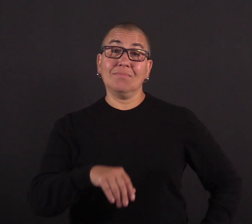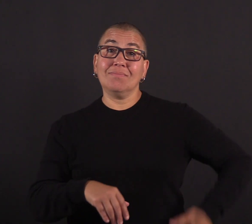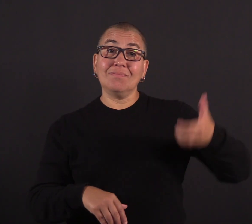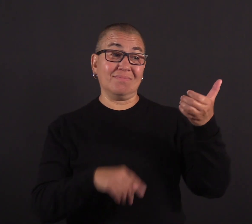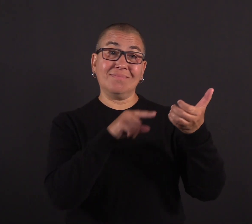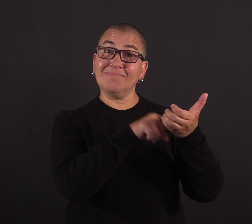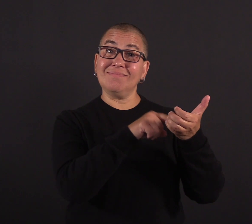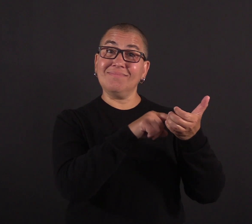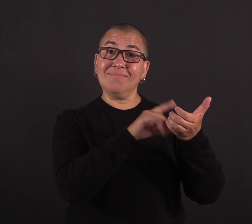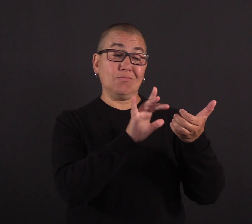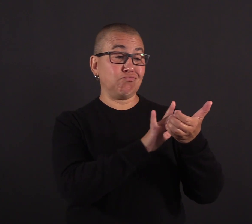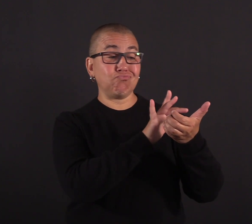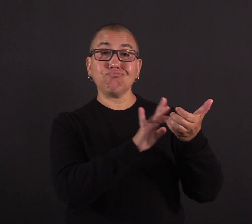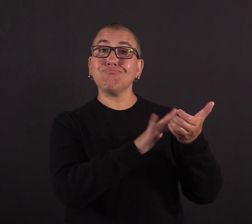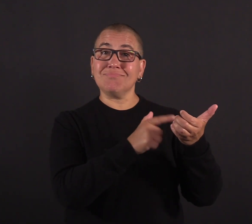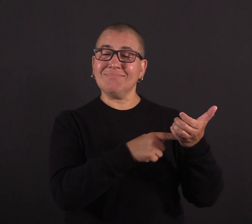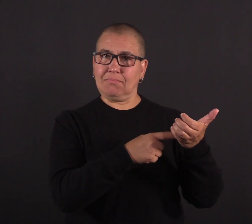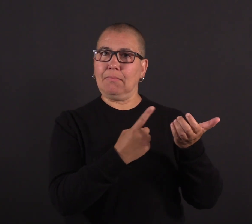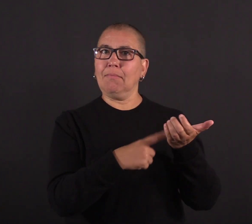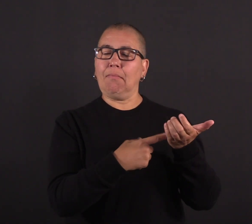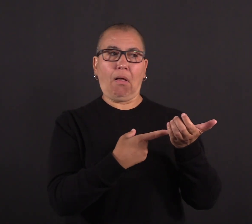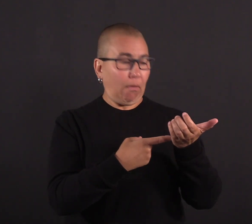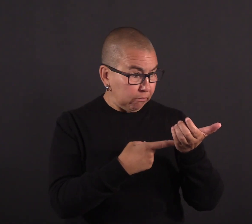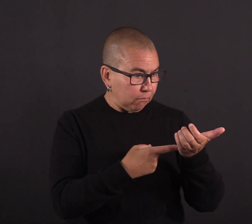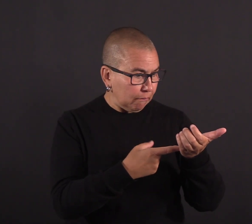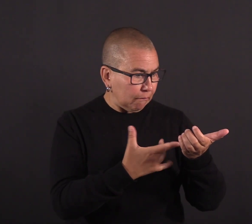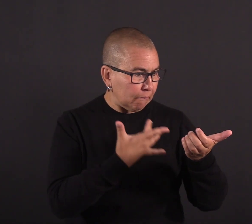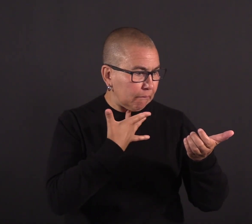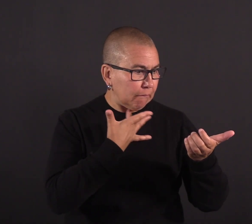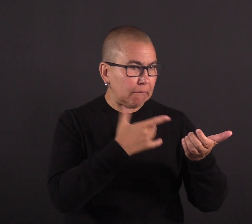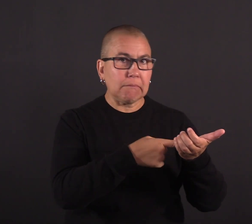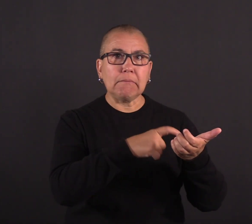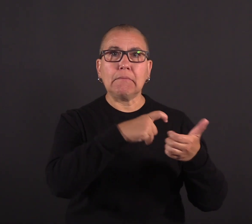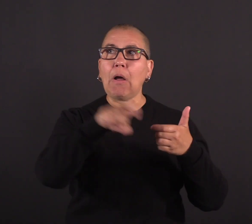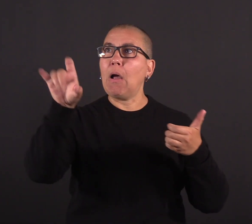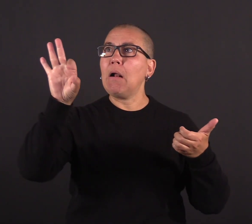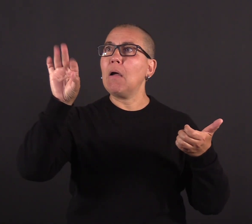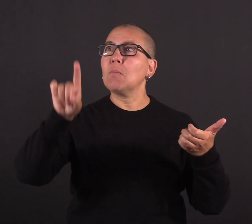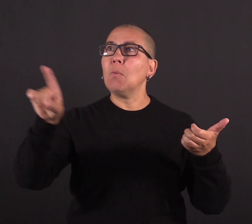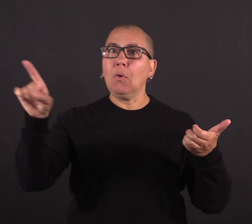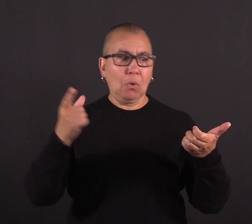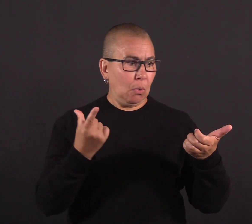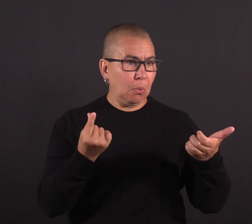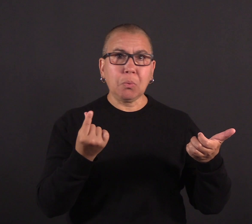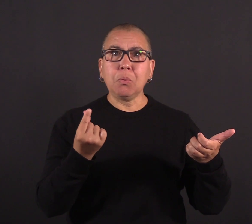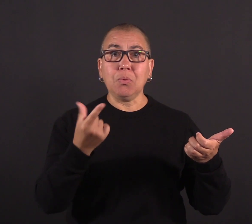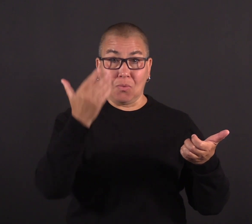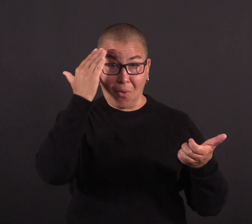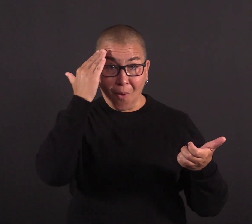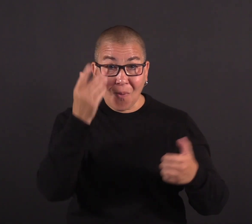Suppose you accidently hit the Emergency SOS button on your mobile device and realize that you’ve called 9-1-1.